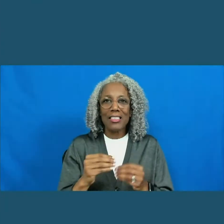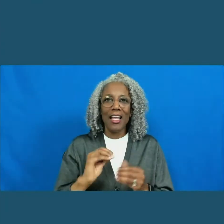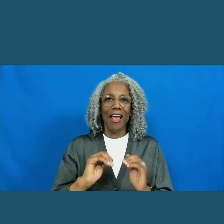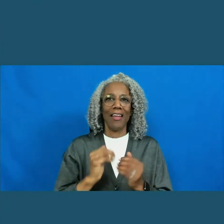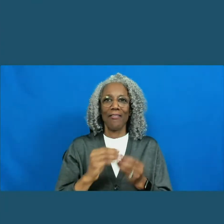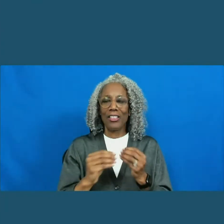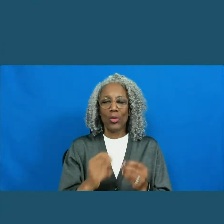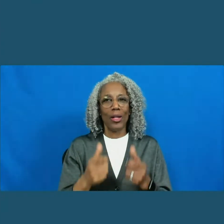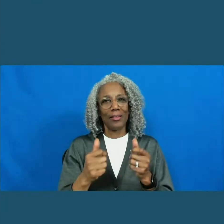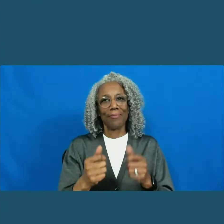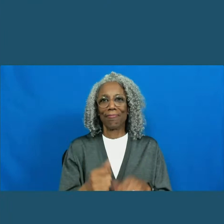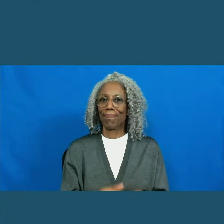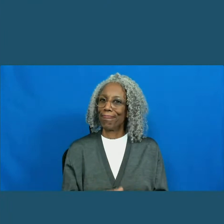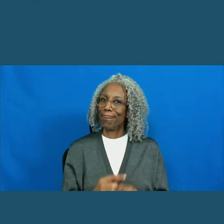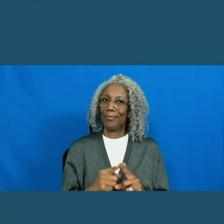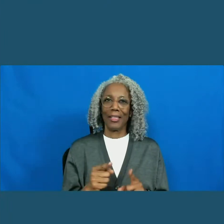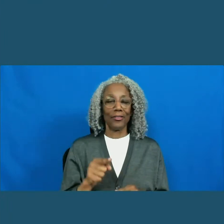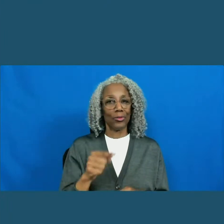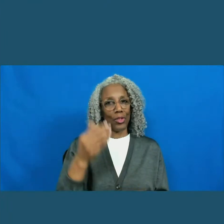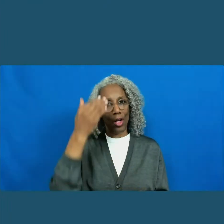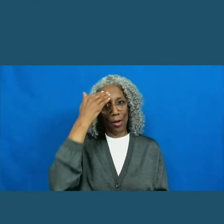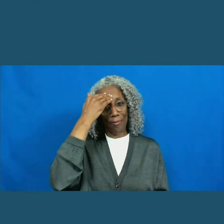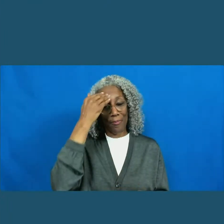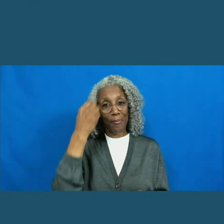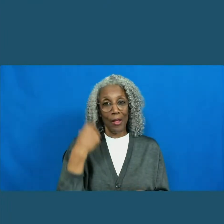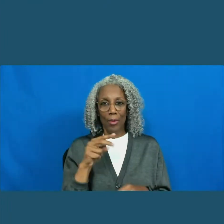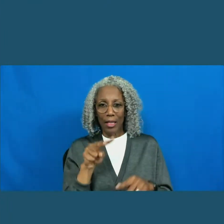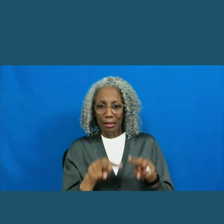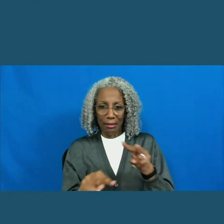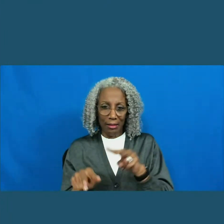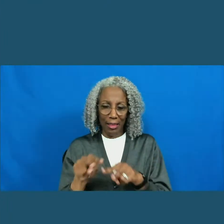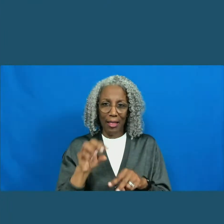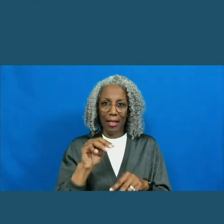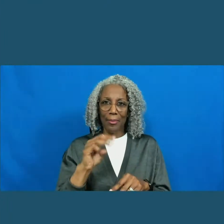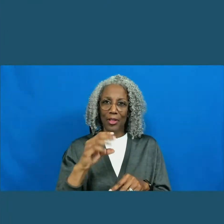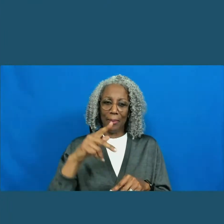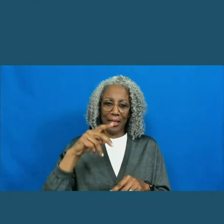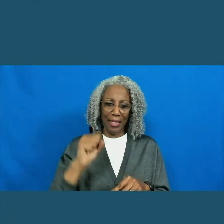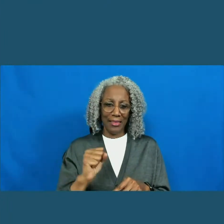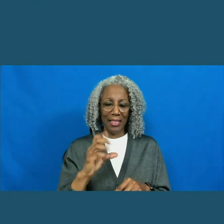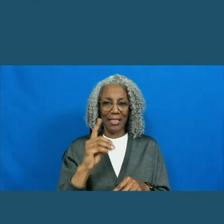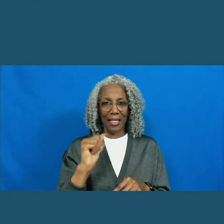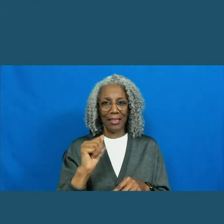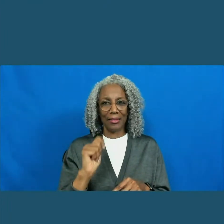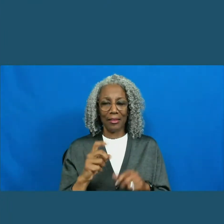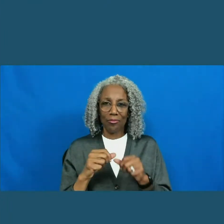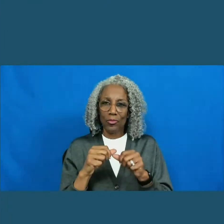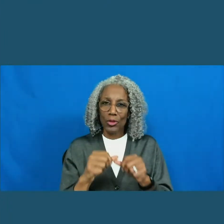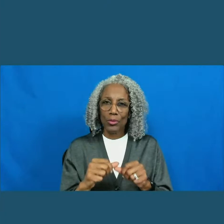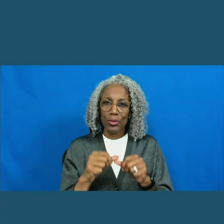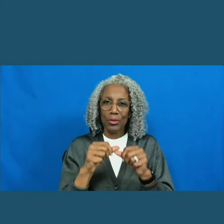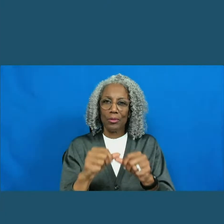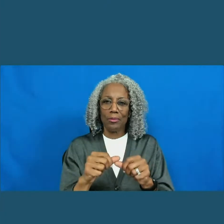answer to exactly what it is and how we can fix it and how we can fix it quickly. But you and I